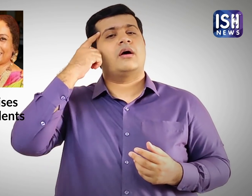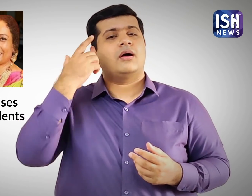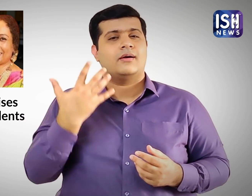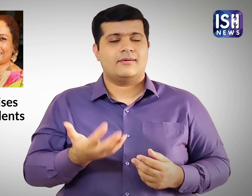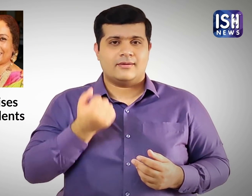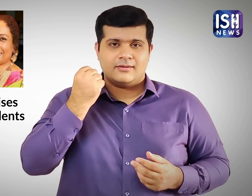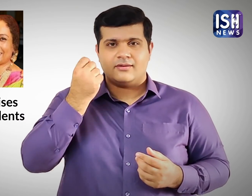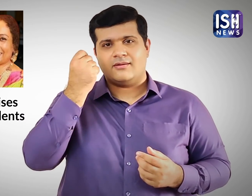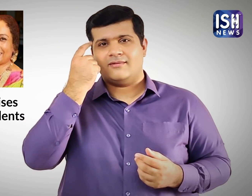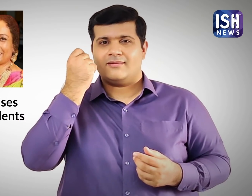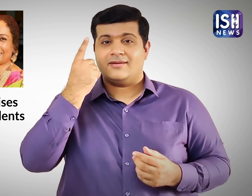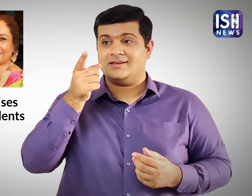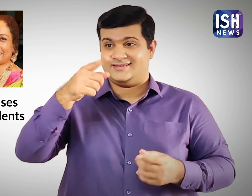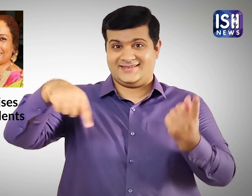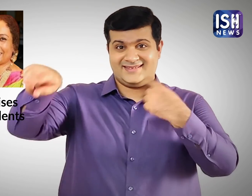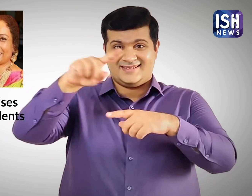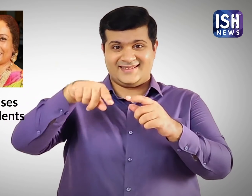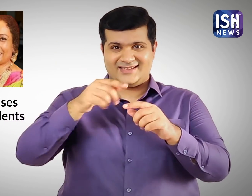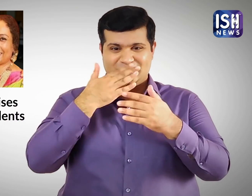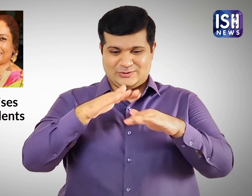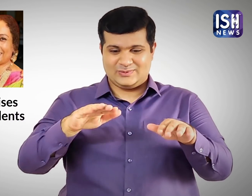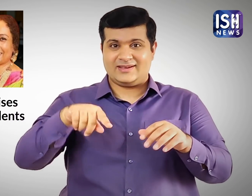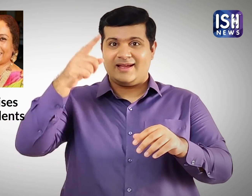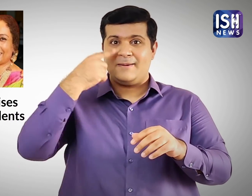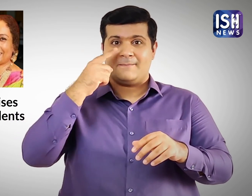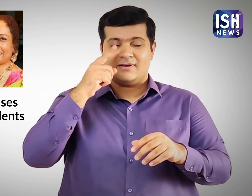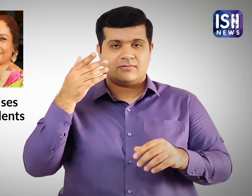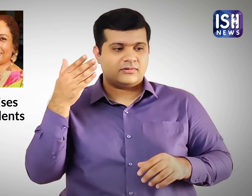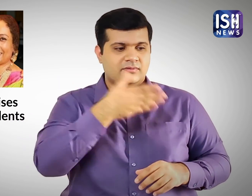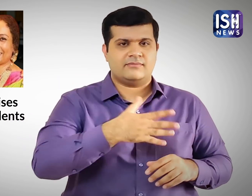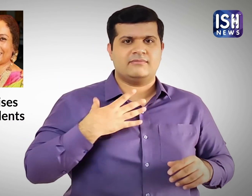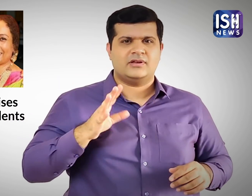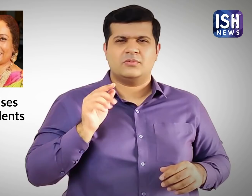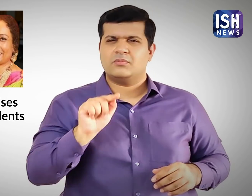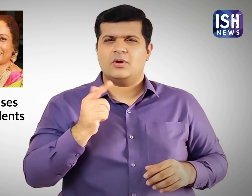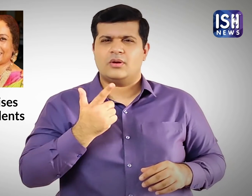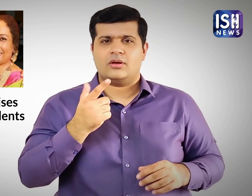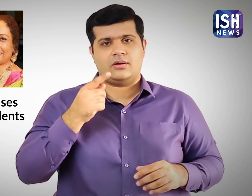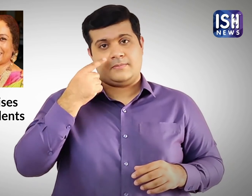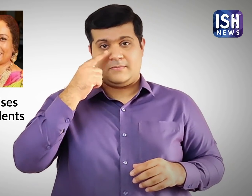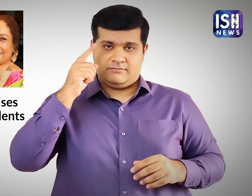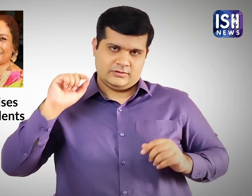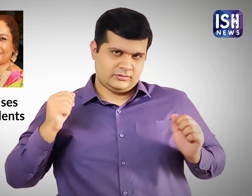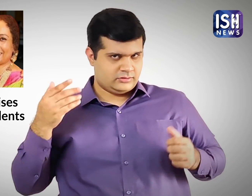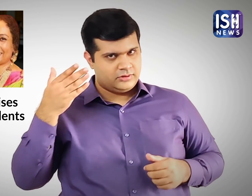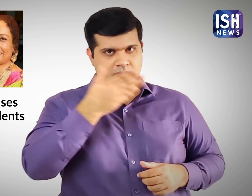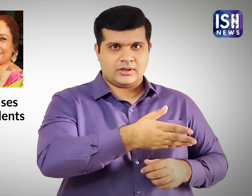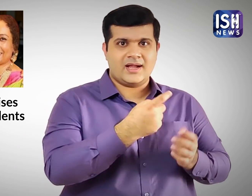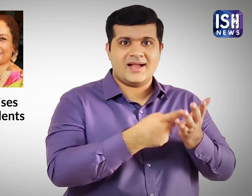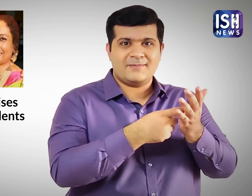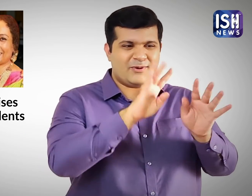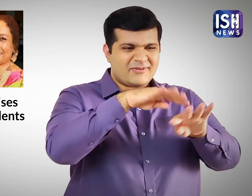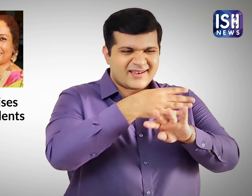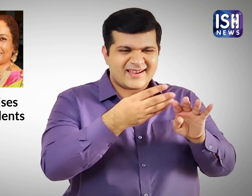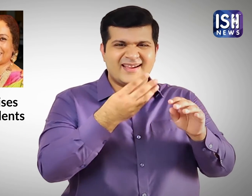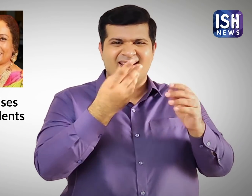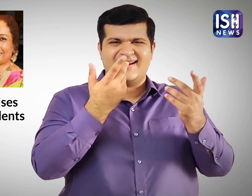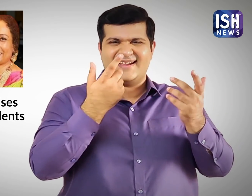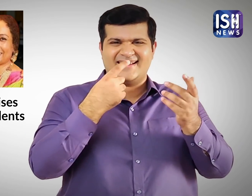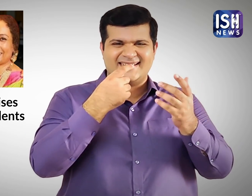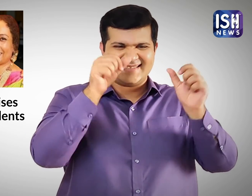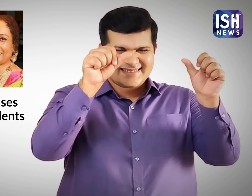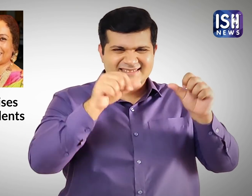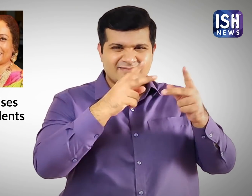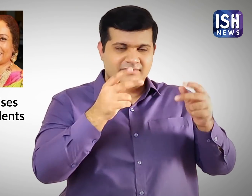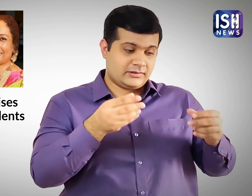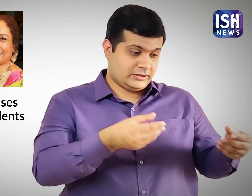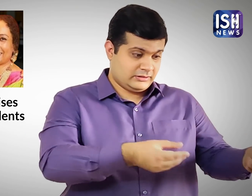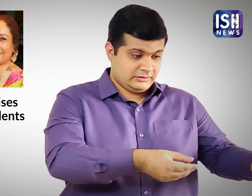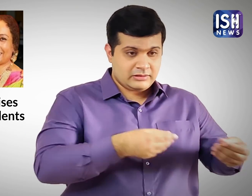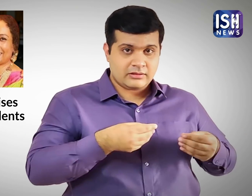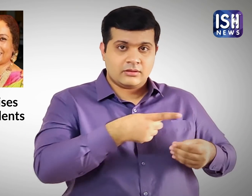She realised that the parents avoided coming to the school to collect the report cards